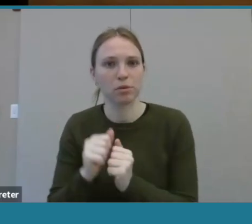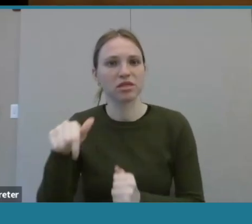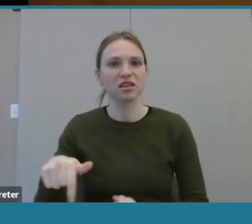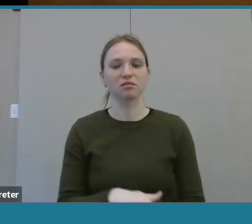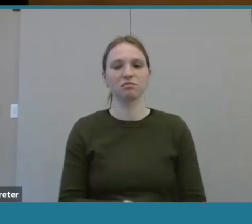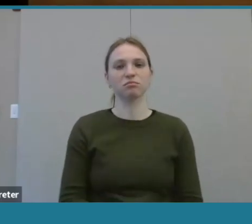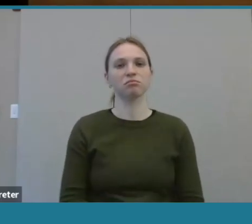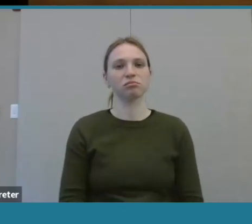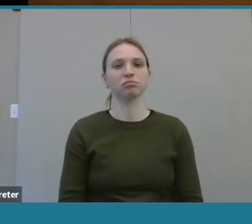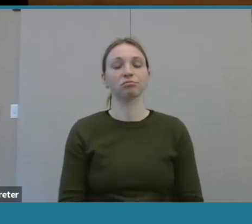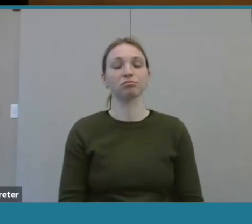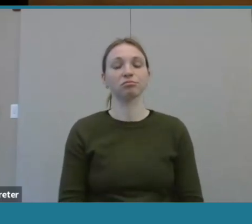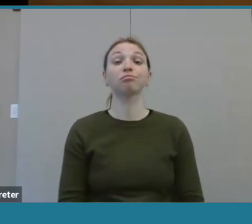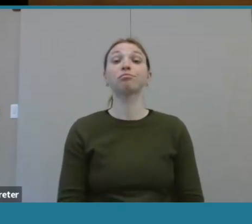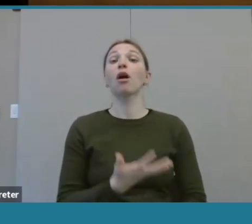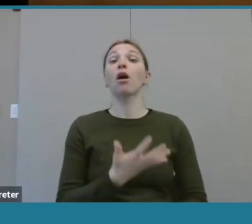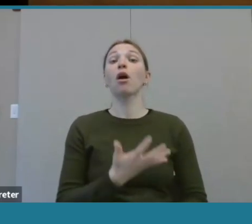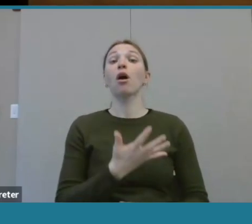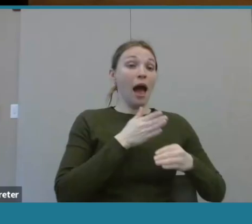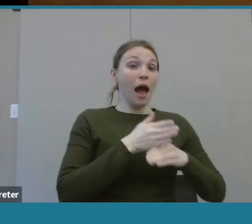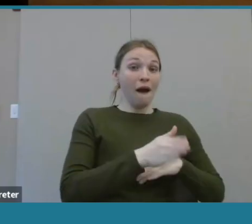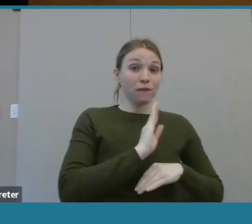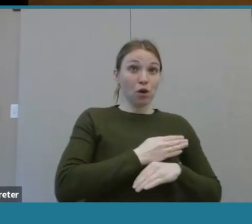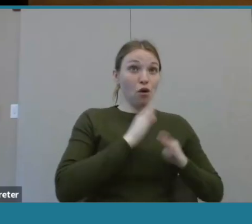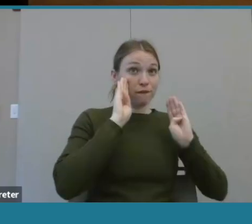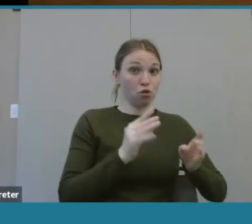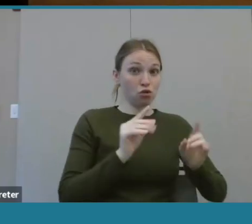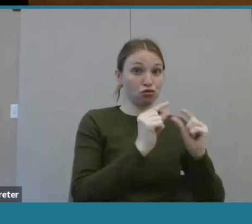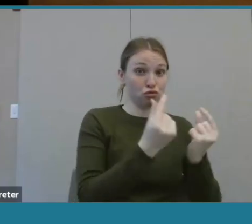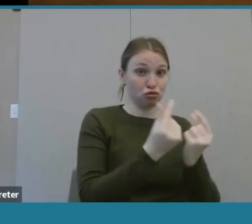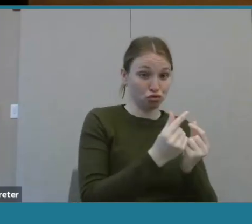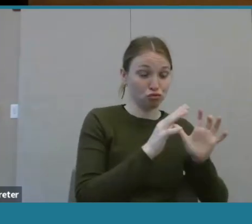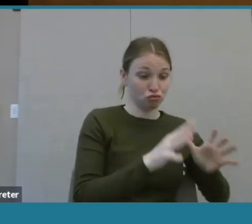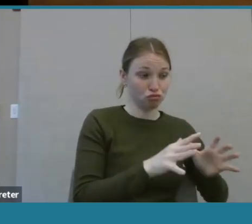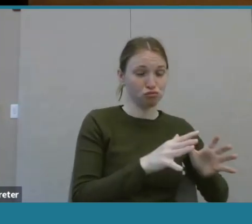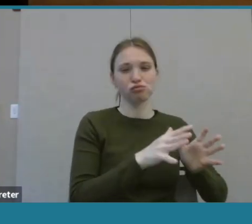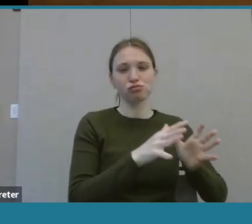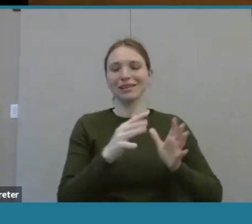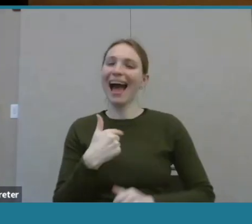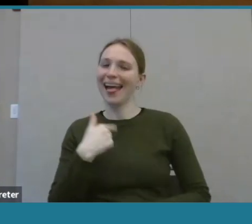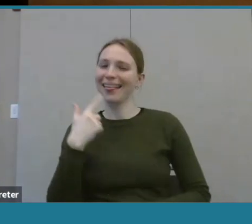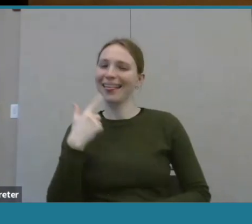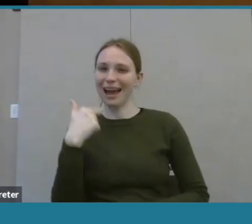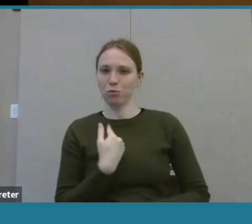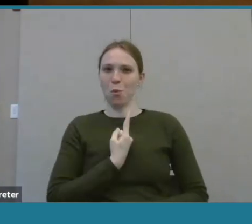After creating all those focus groups, which again, I really enjoyed. I think I was the only person who was at every focus group.